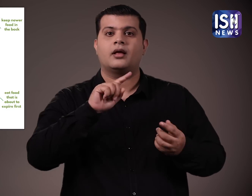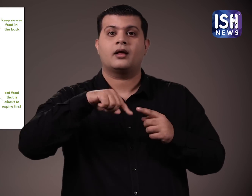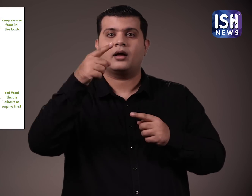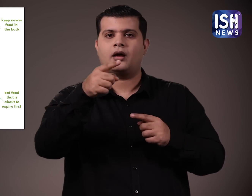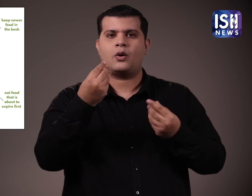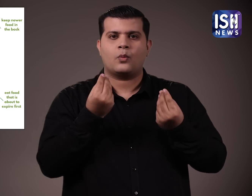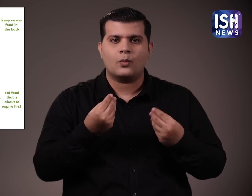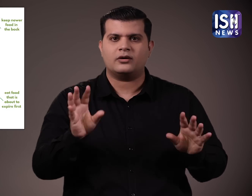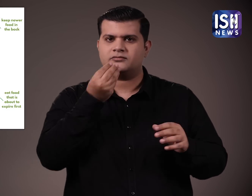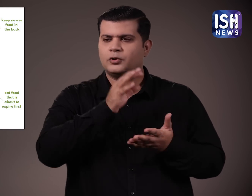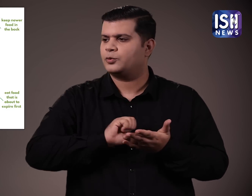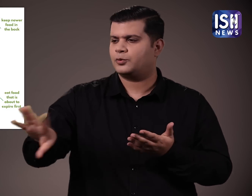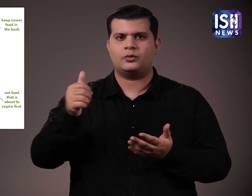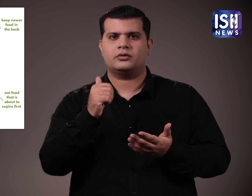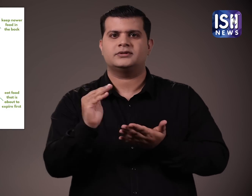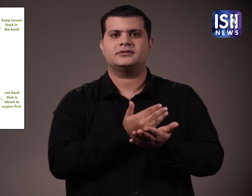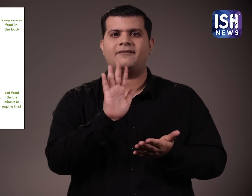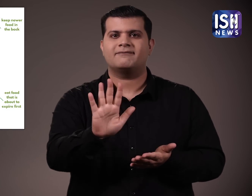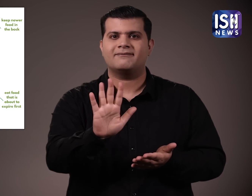This will help to reduce wastages.